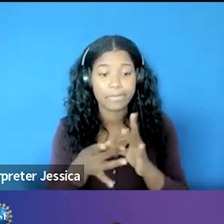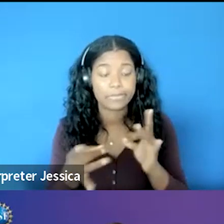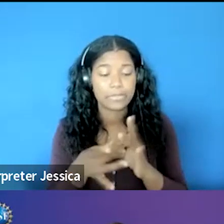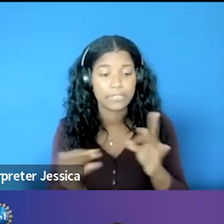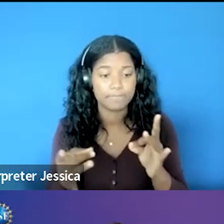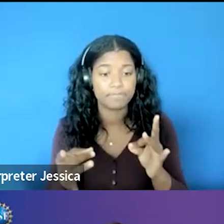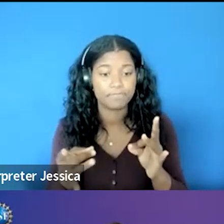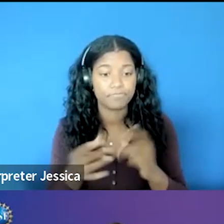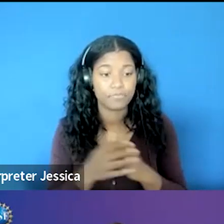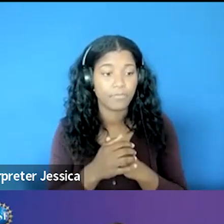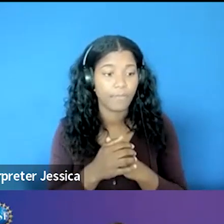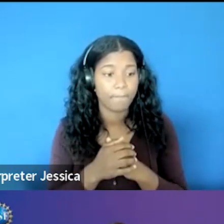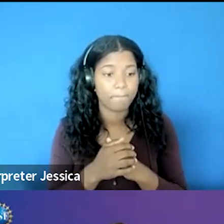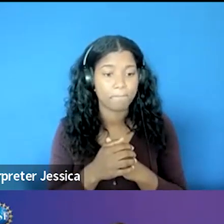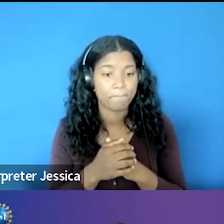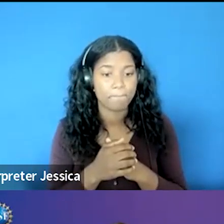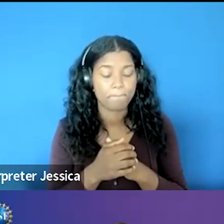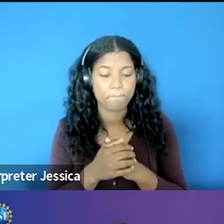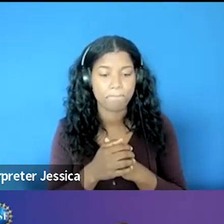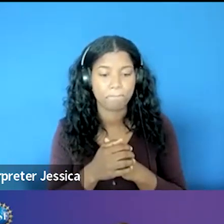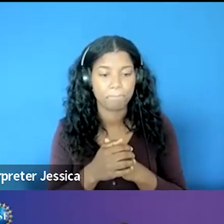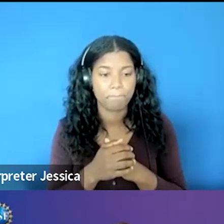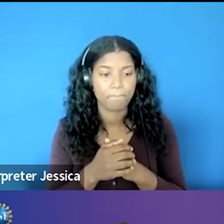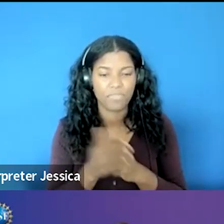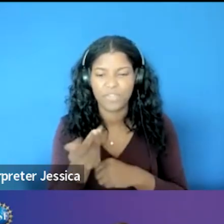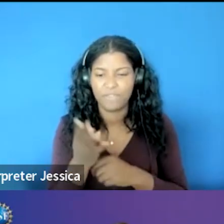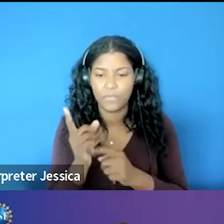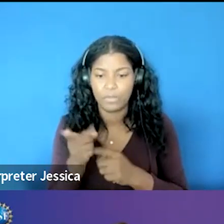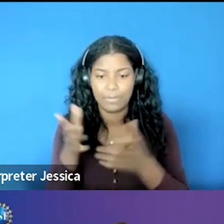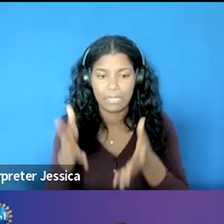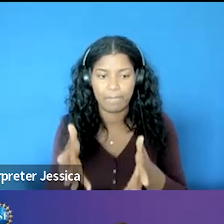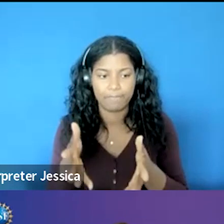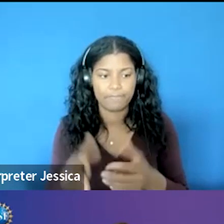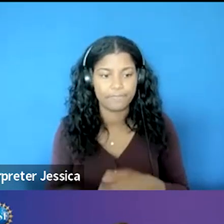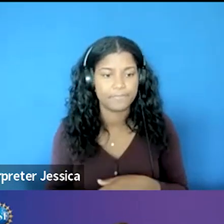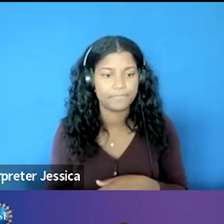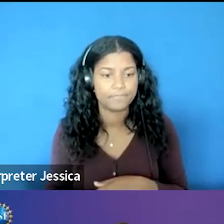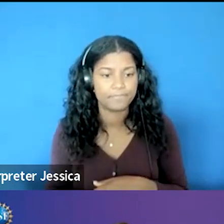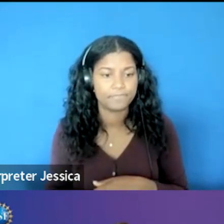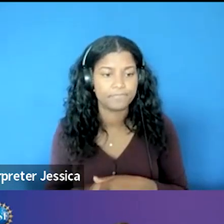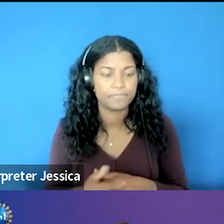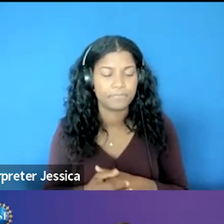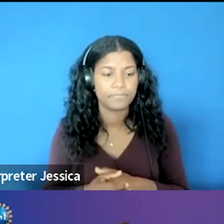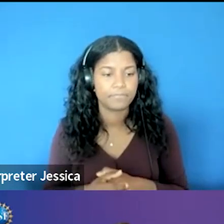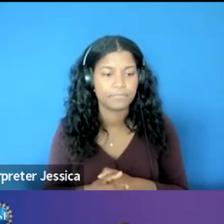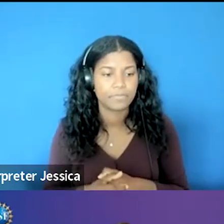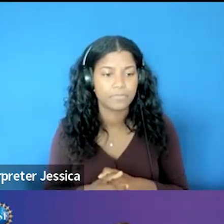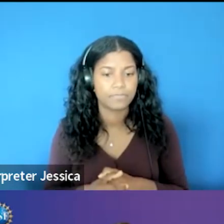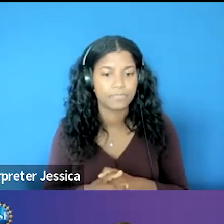to the audience, do you have any other questions put in the chat, we have just a couple minutes left. Or anything else you all want to say presenters?